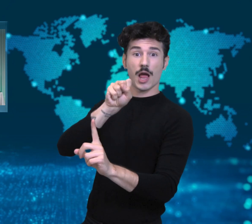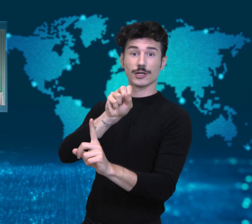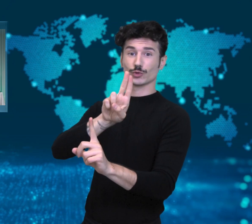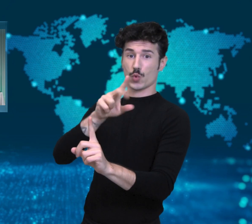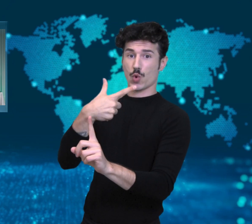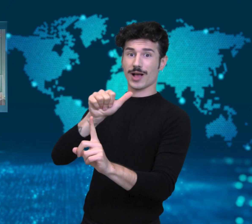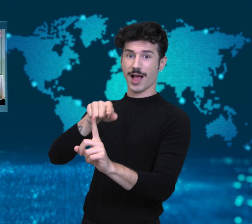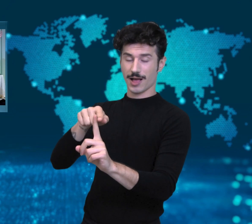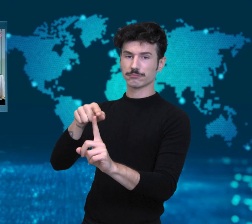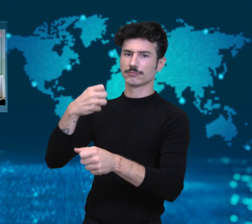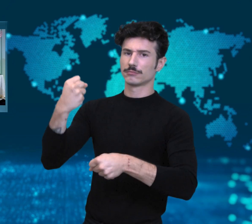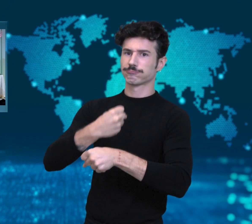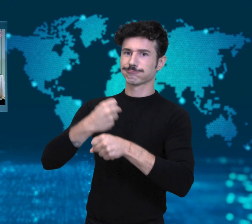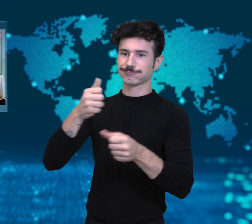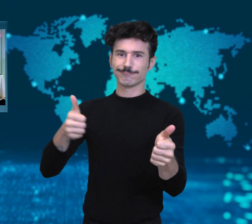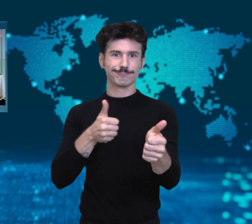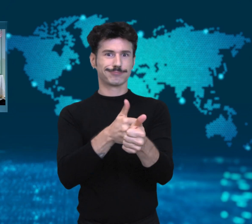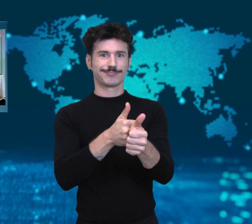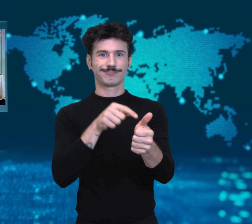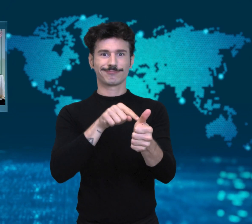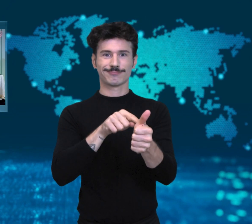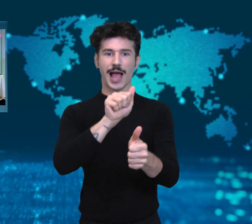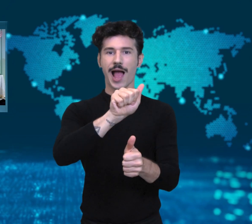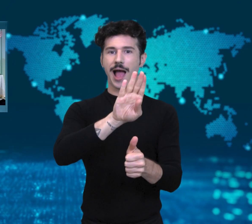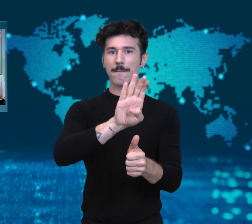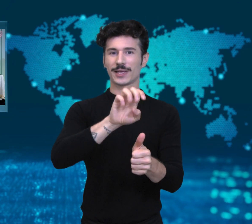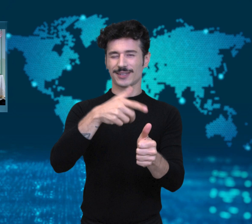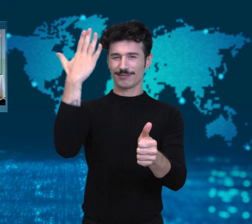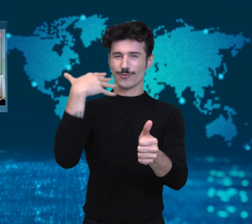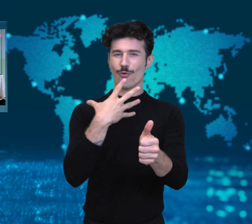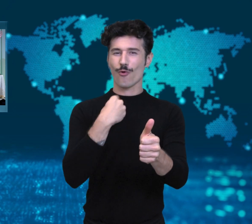Suga has been a loyal aide of Abe.